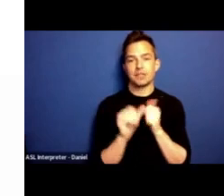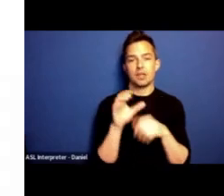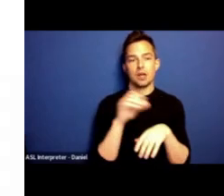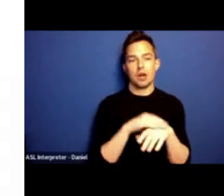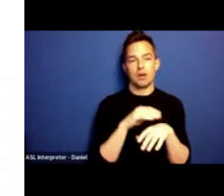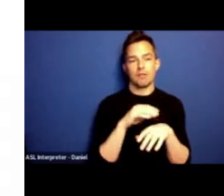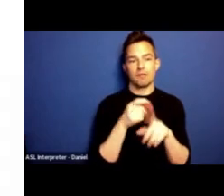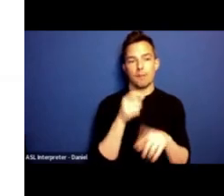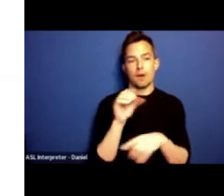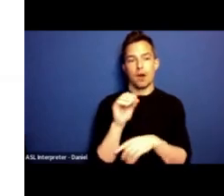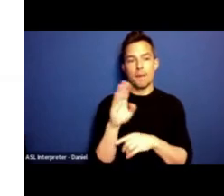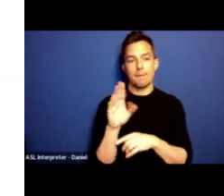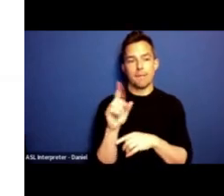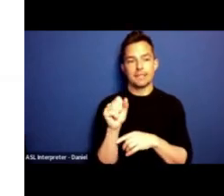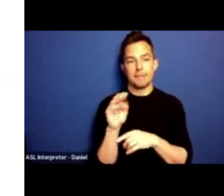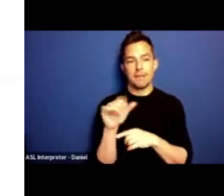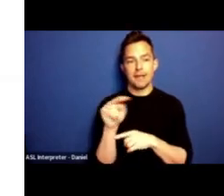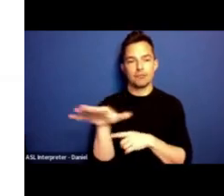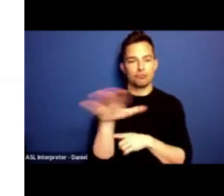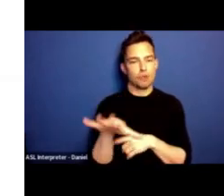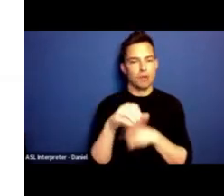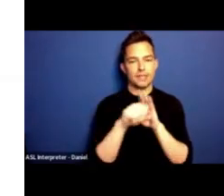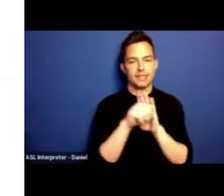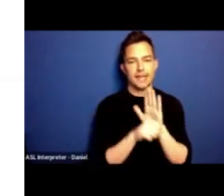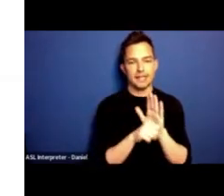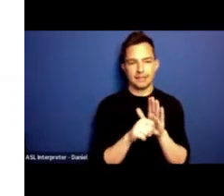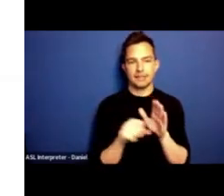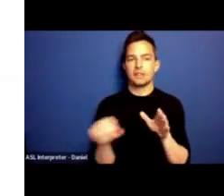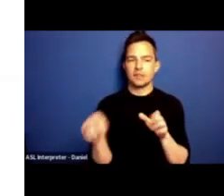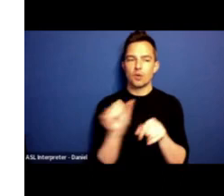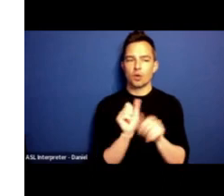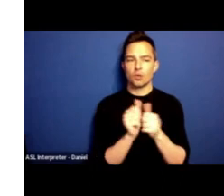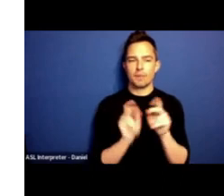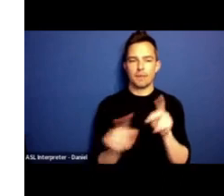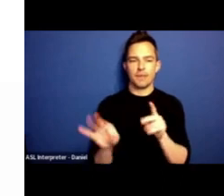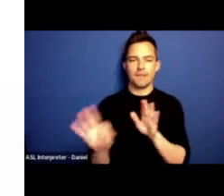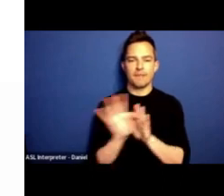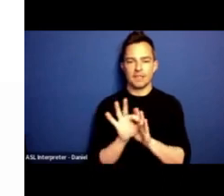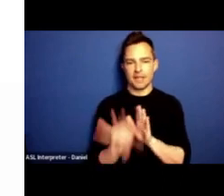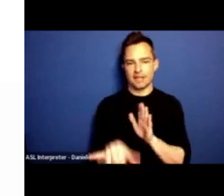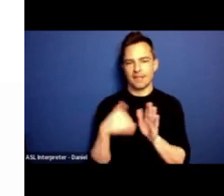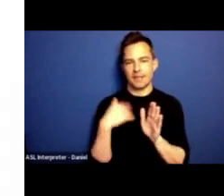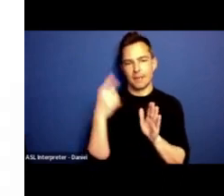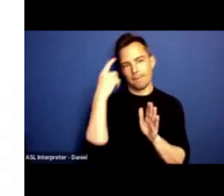the state, who are working with with individuals they've identified as having a history of brain injury. I would say